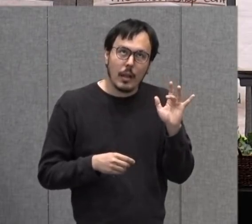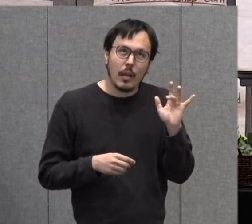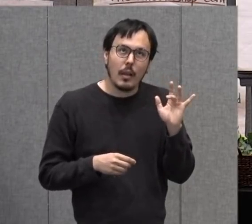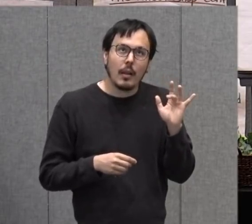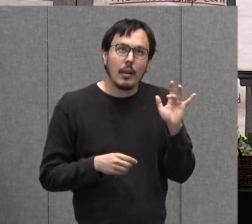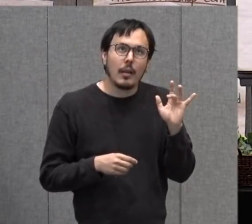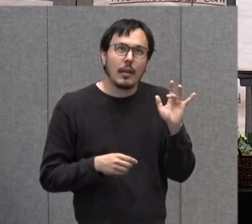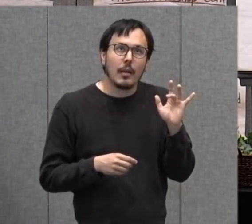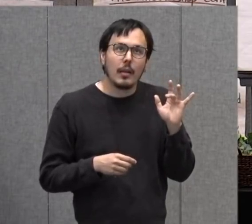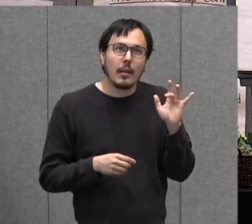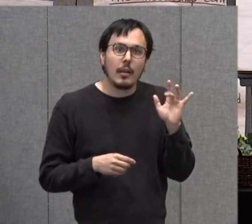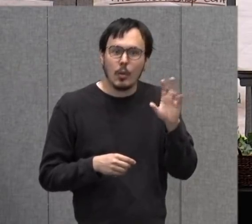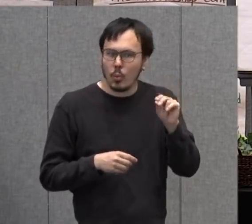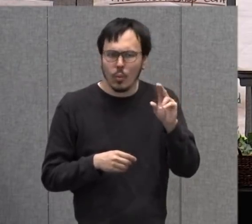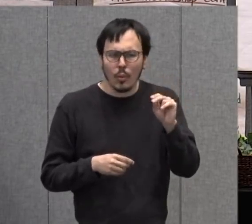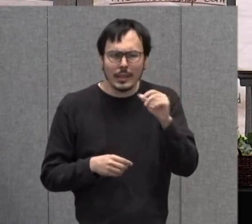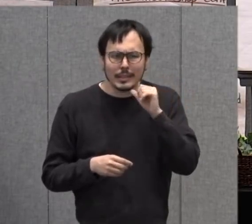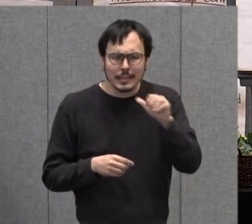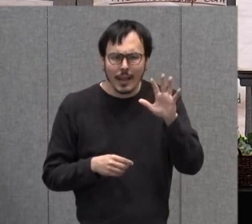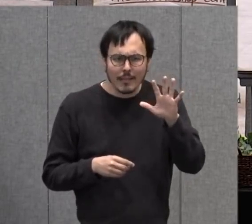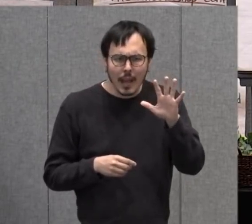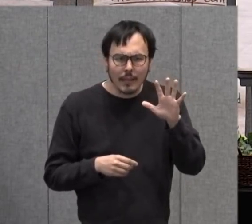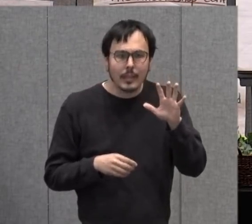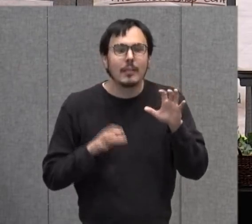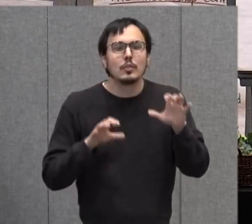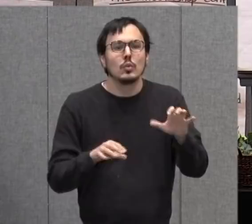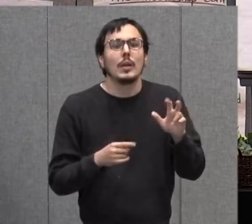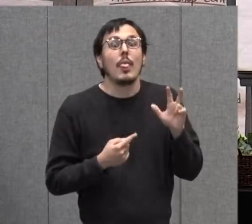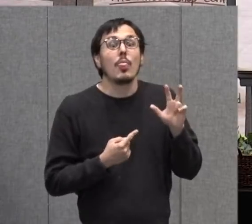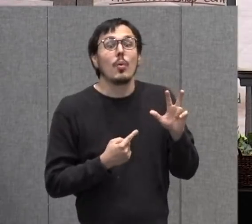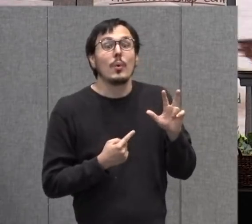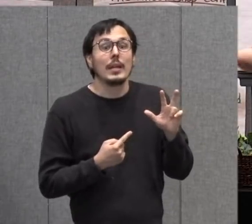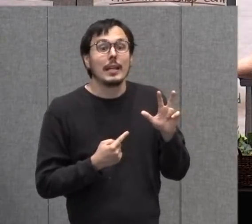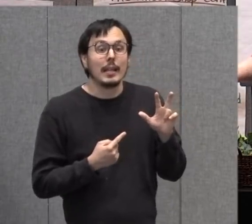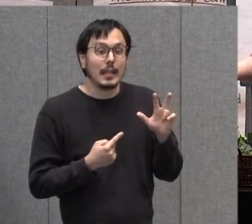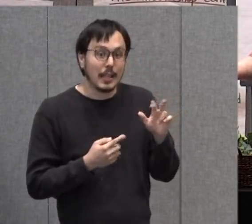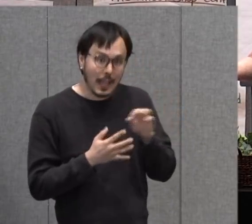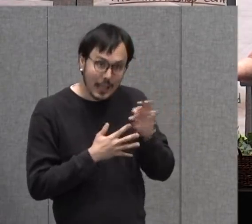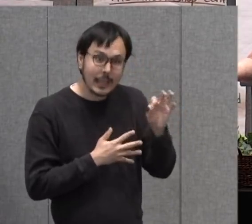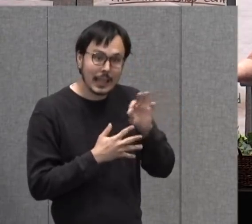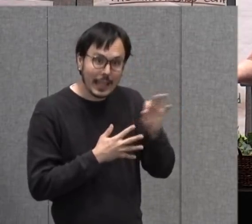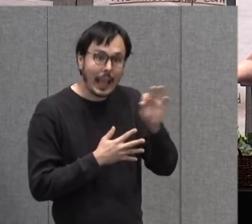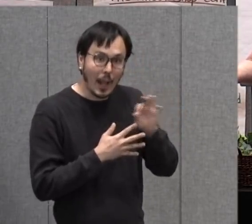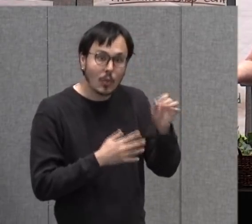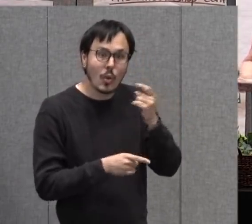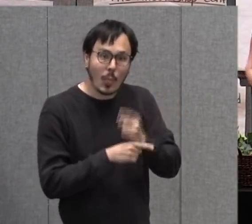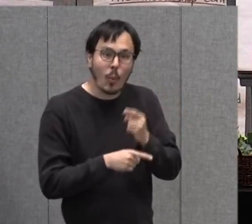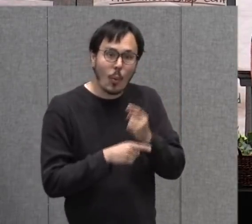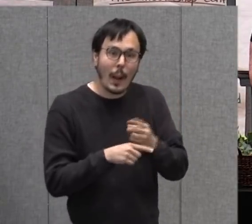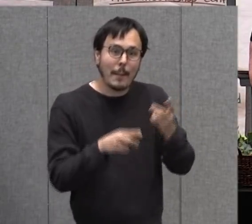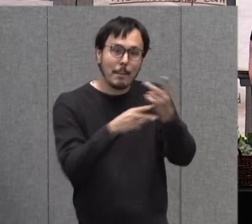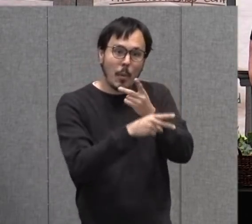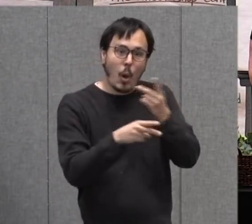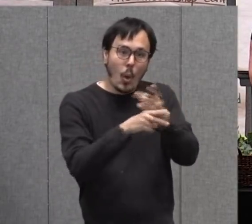Well, no, I'm not doing fives. You're doing threes. I'm doing threes. I better start counting in the right multiple, right. You know what I thought about